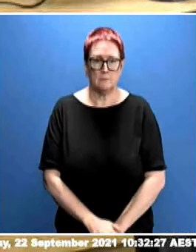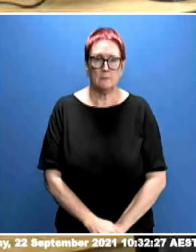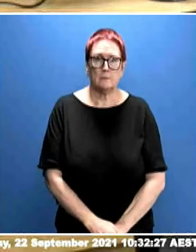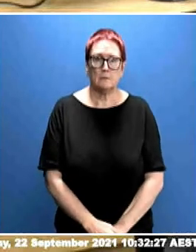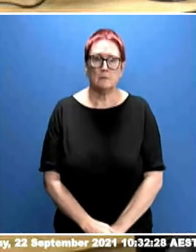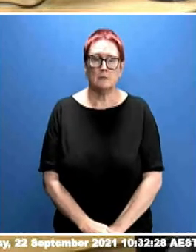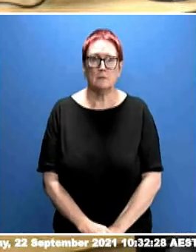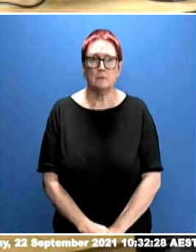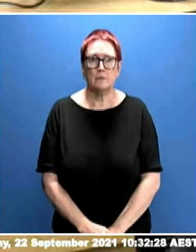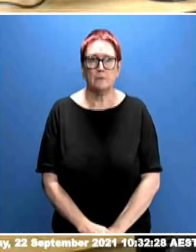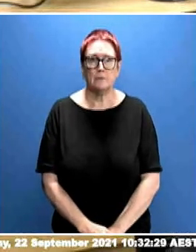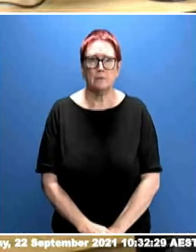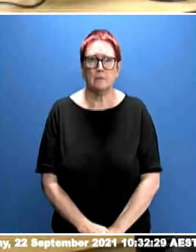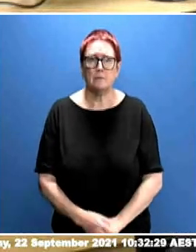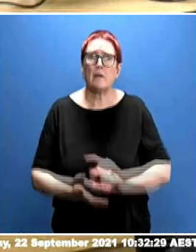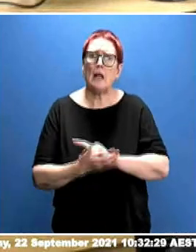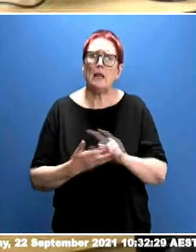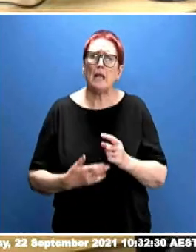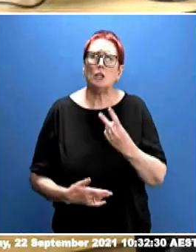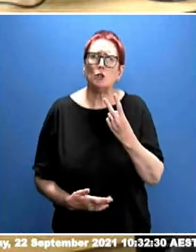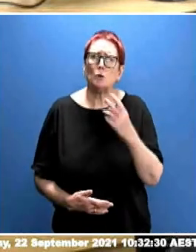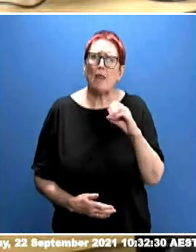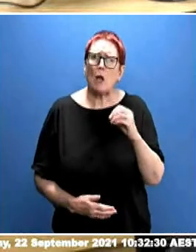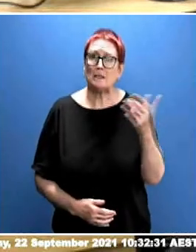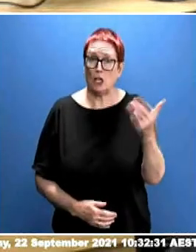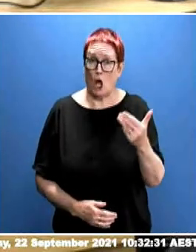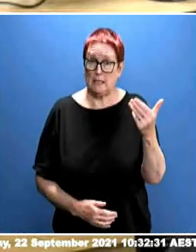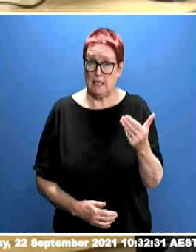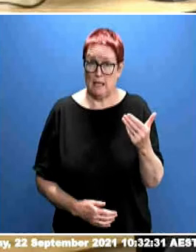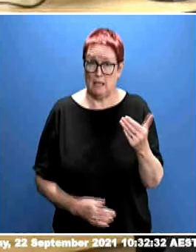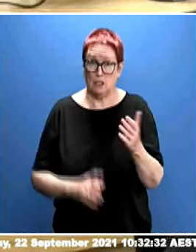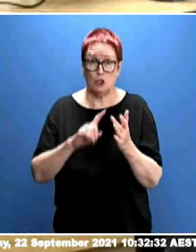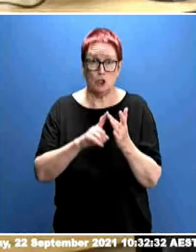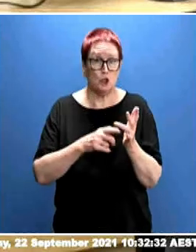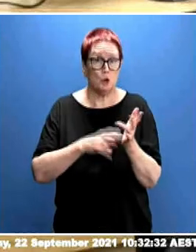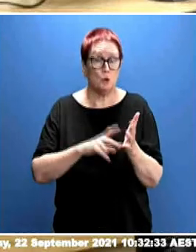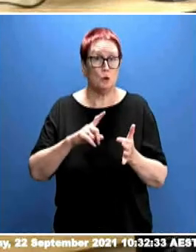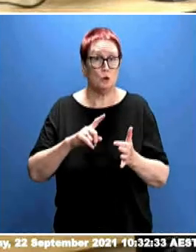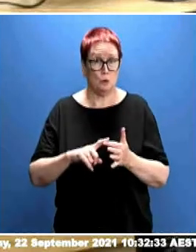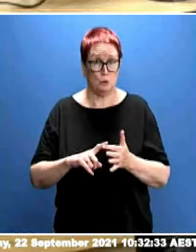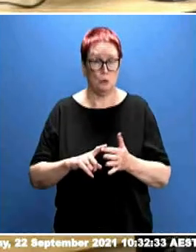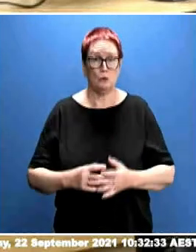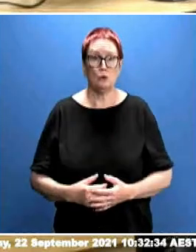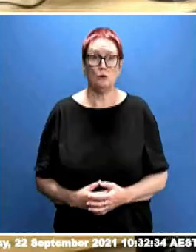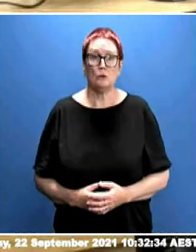In 2019, in June --- again,